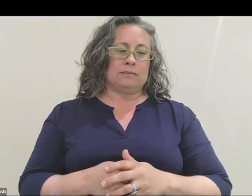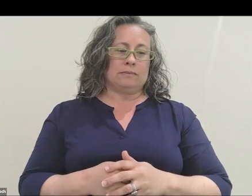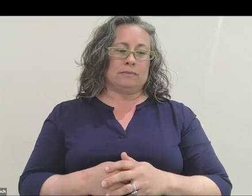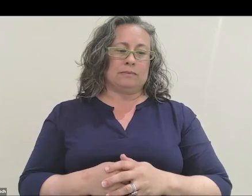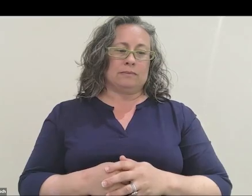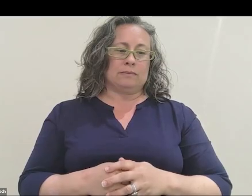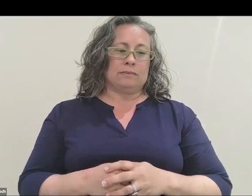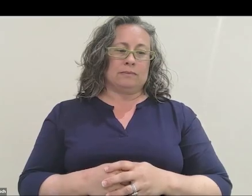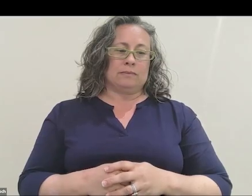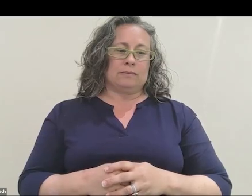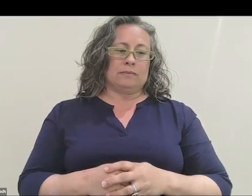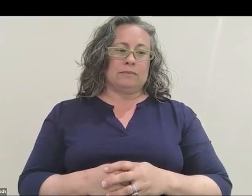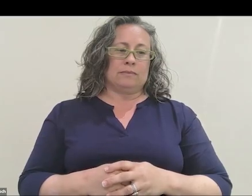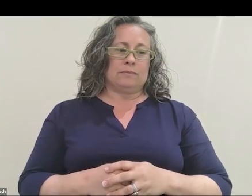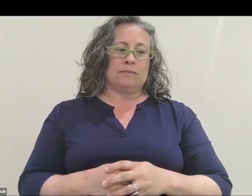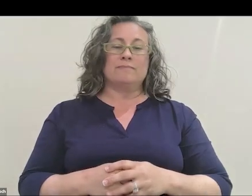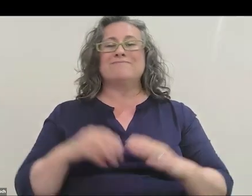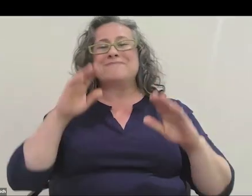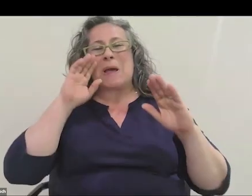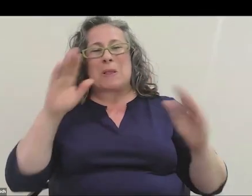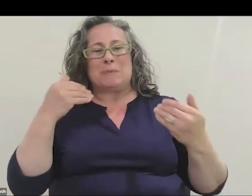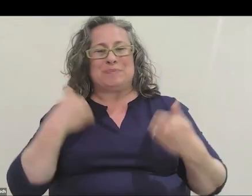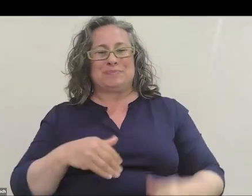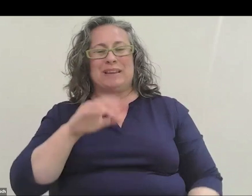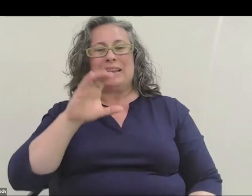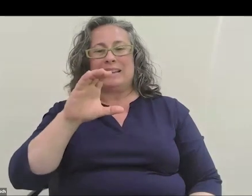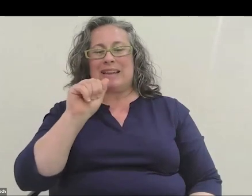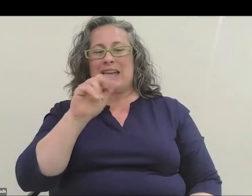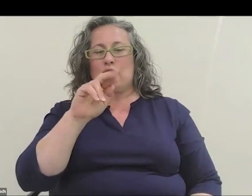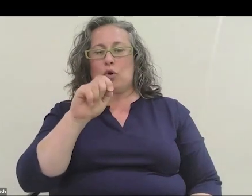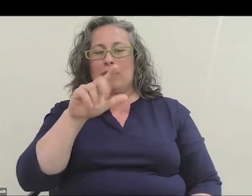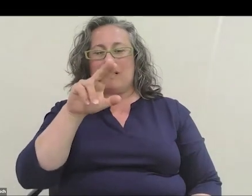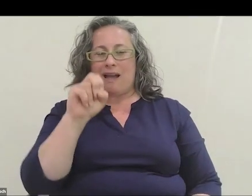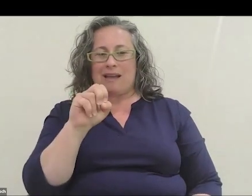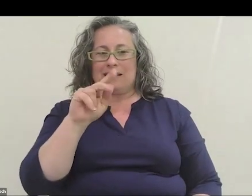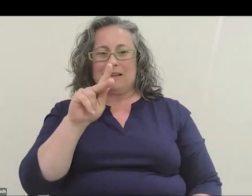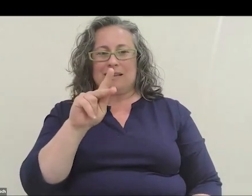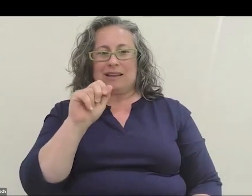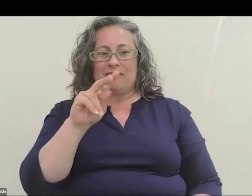Hello, everyone. My name is Caroline Karbowsky. My pronouns are she/her.